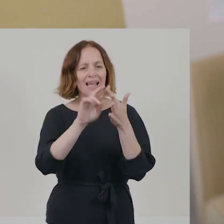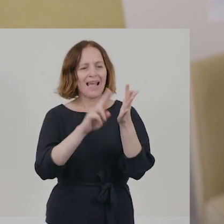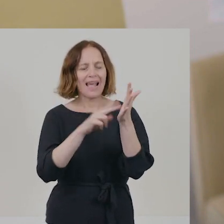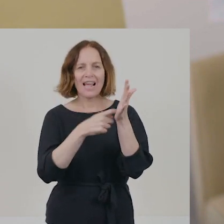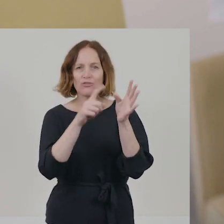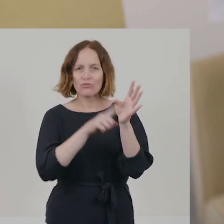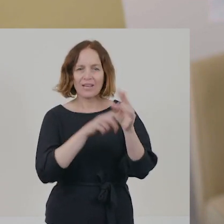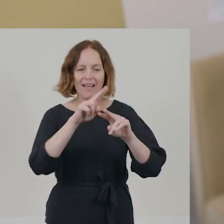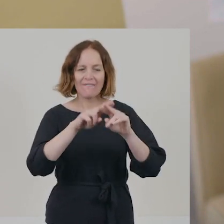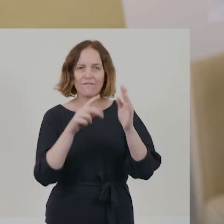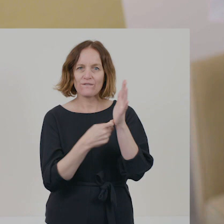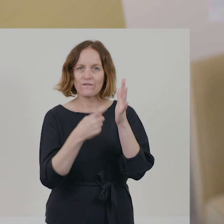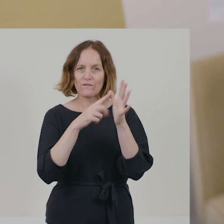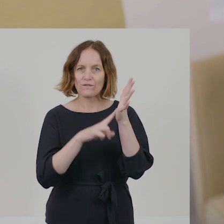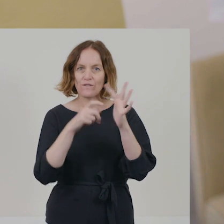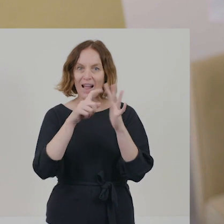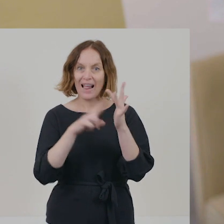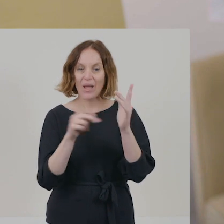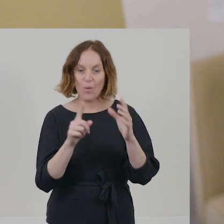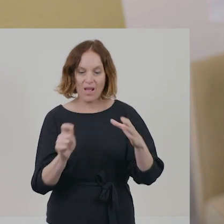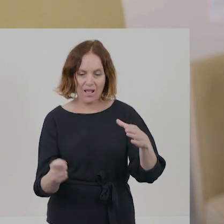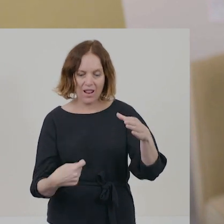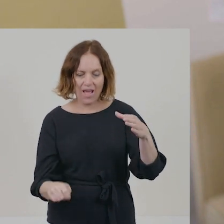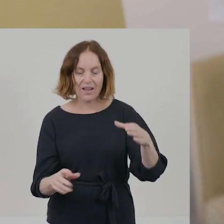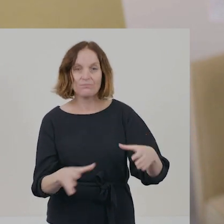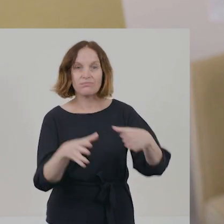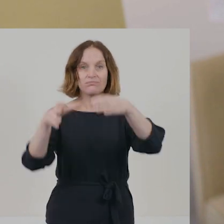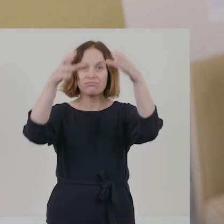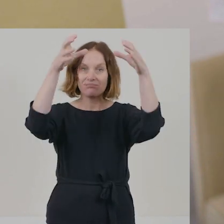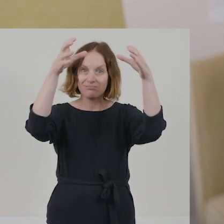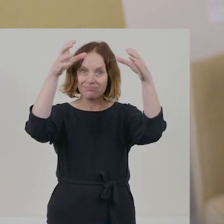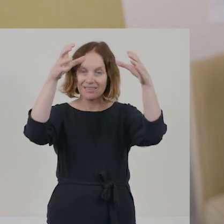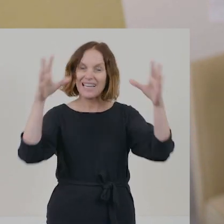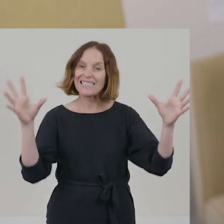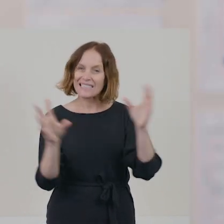Henry and Franklin contribute by launching their lanterns.